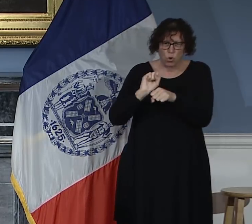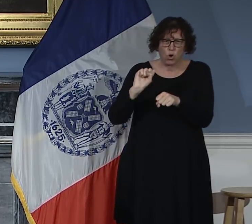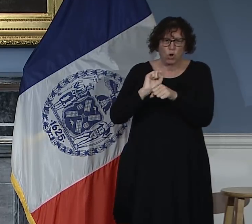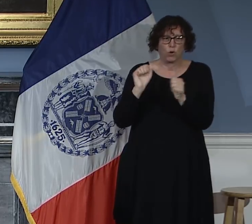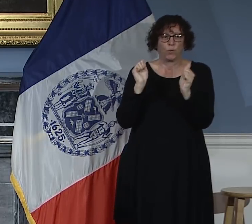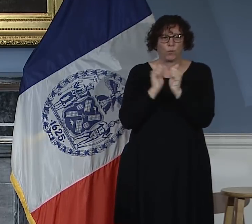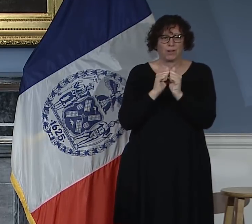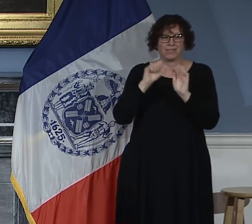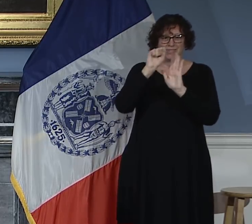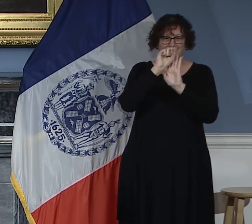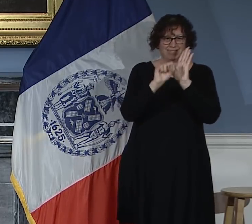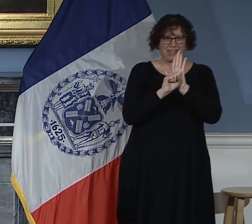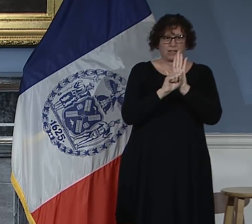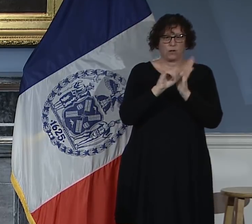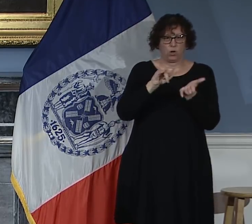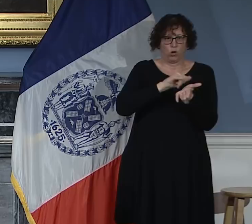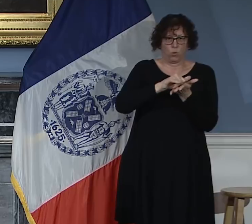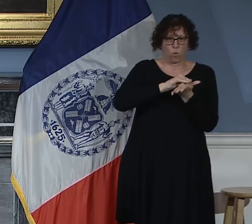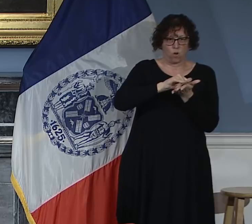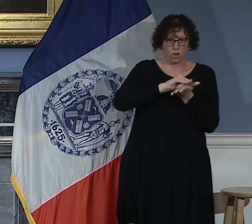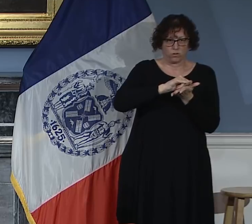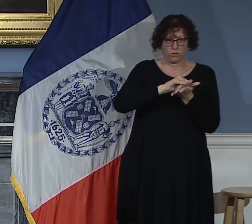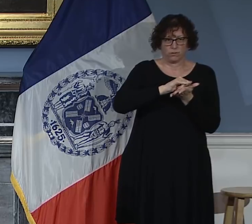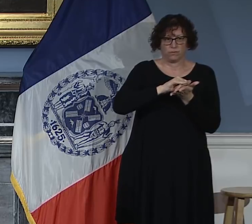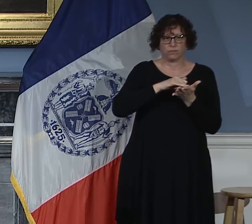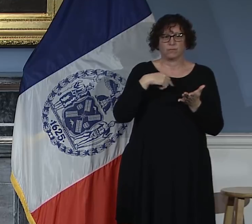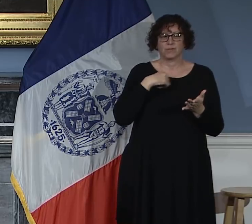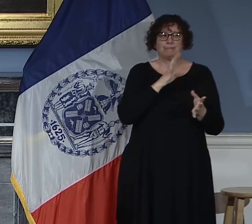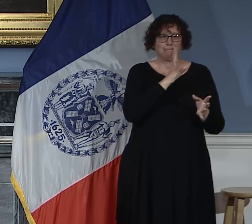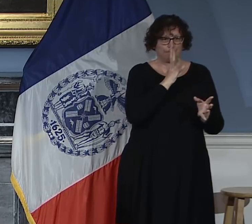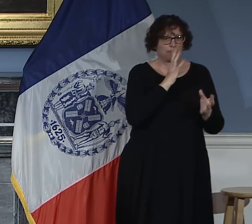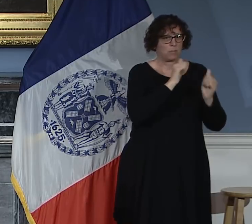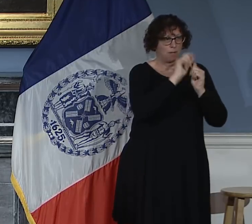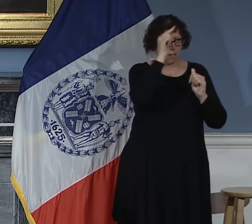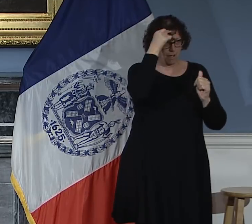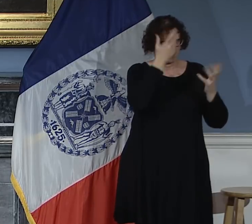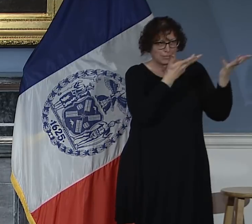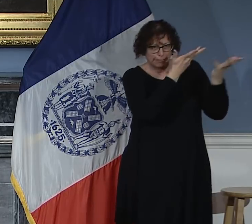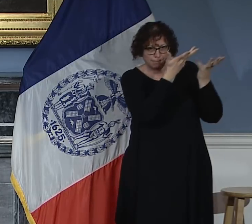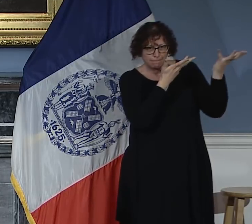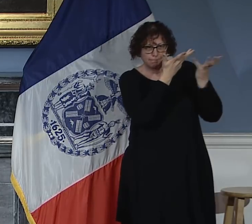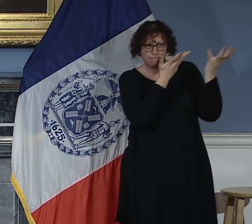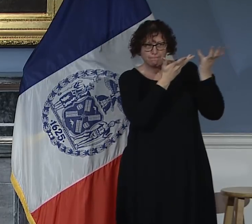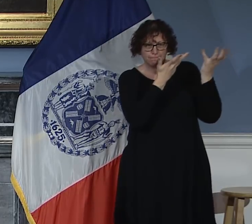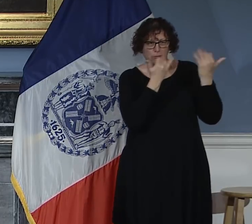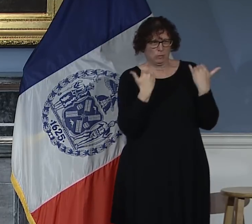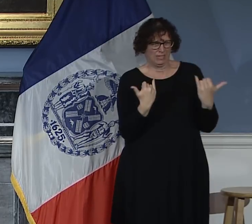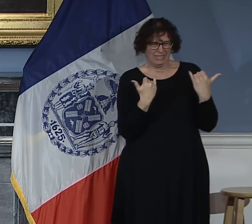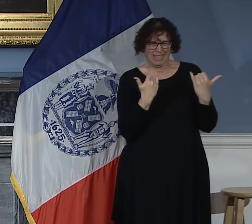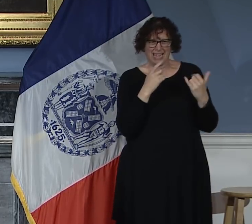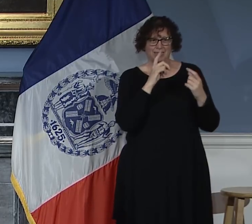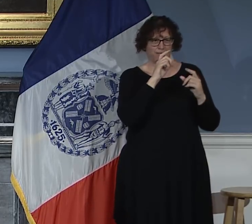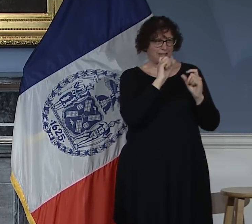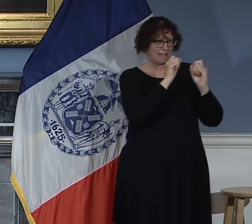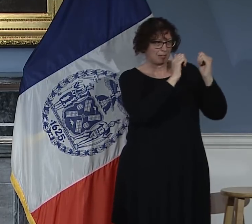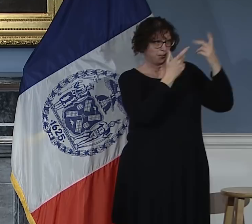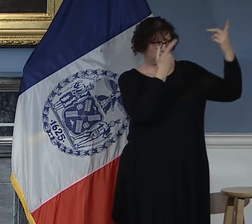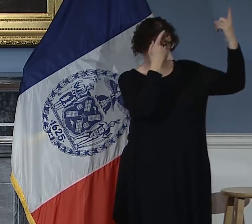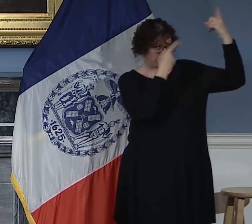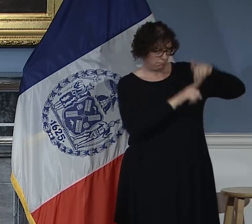THE STATE OF NEW YORK. I SPOKE TO THE GOVERNOR YESTDERAY . I WILL SPEAK TO HIM LATER ON TODAY. WE NEED TO BE COORDINATED WITH